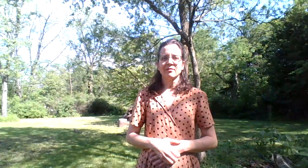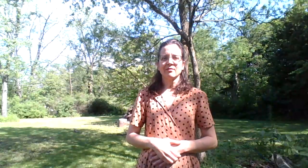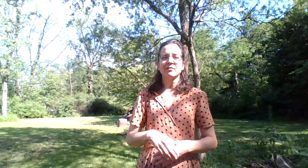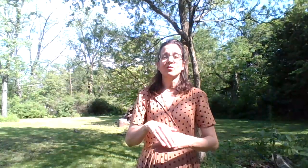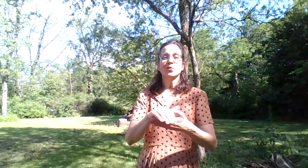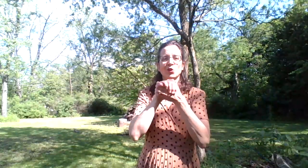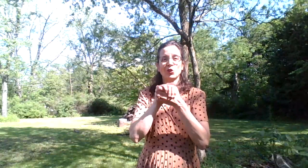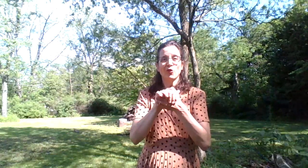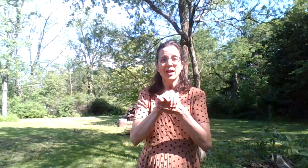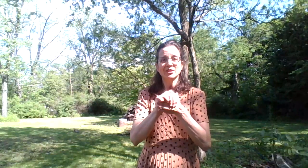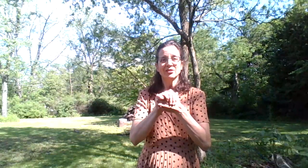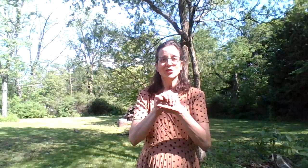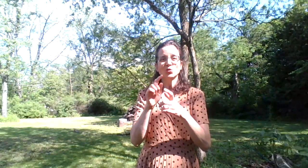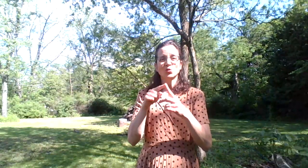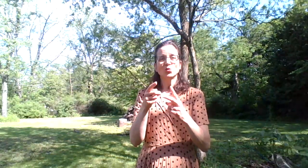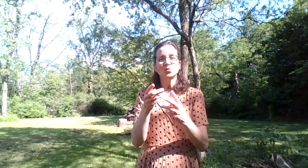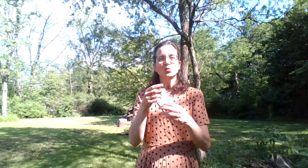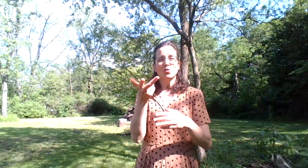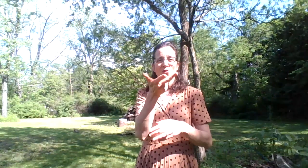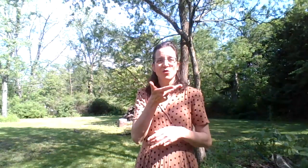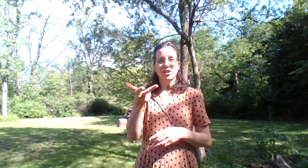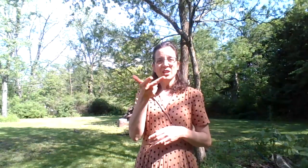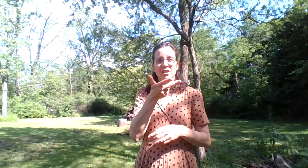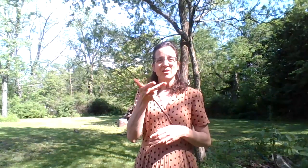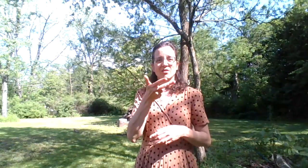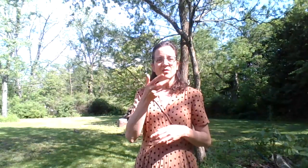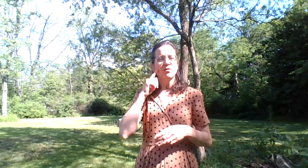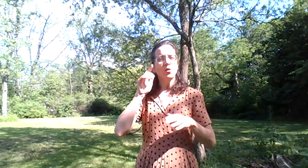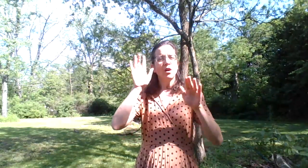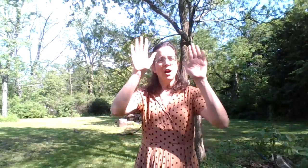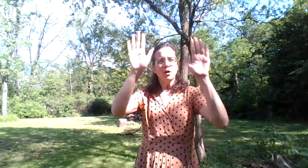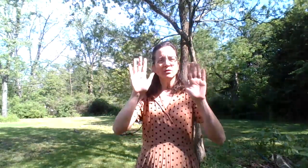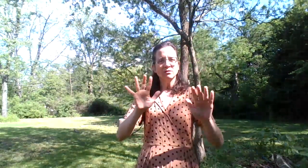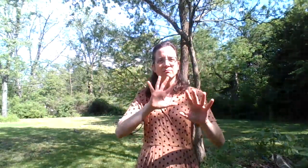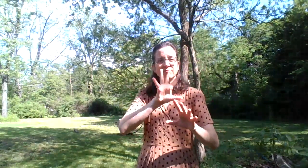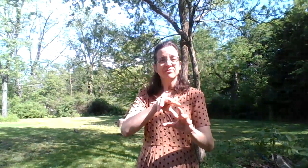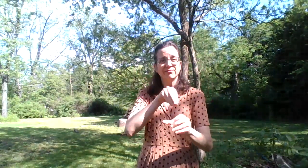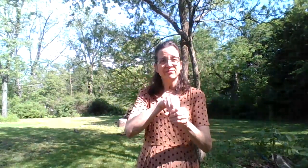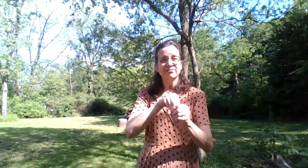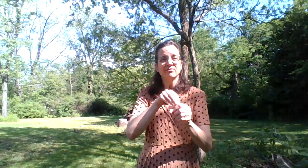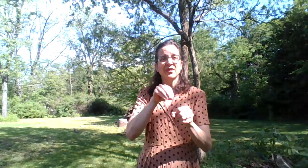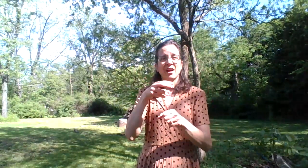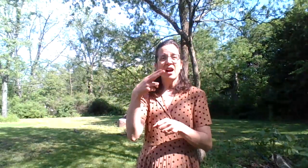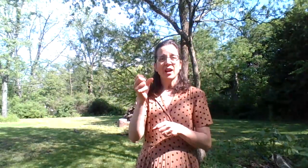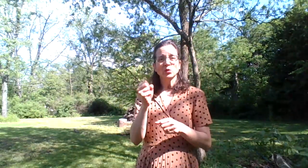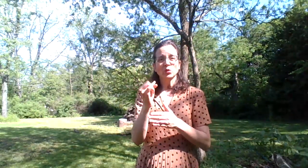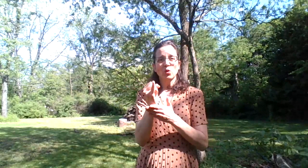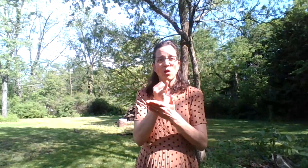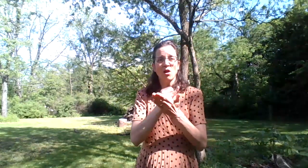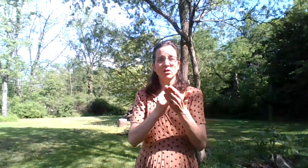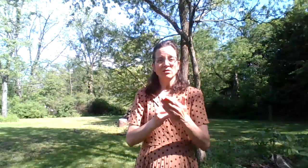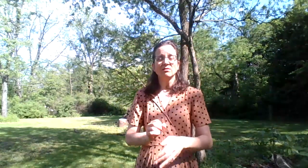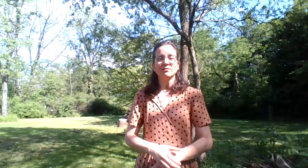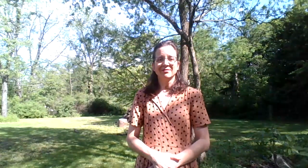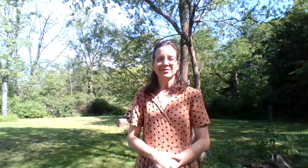Congratulations to all three of these students for your outstanding participation in high school art.